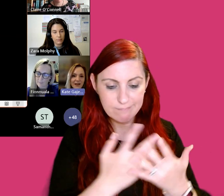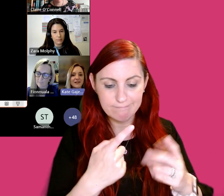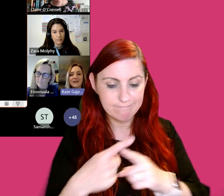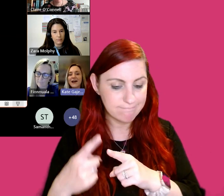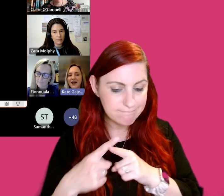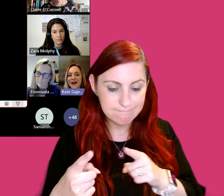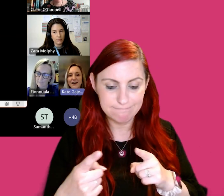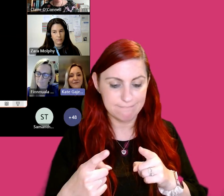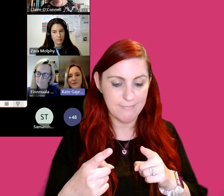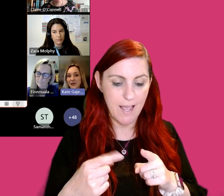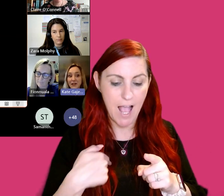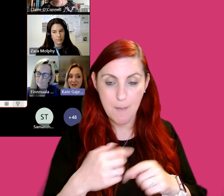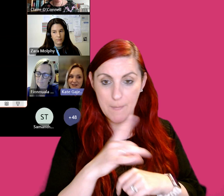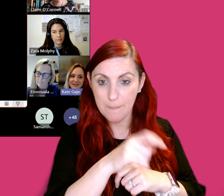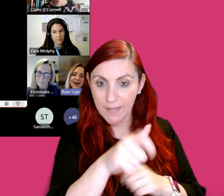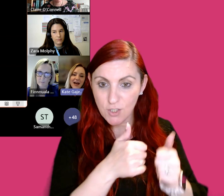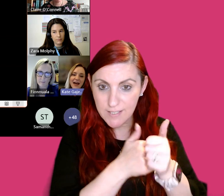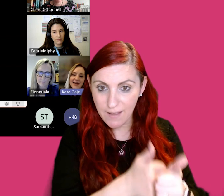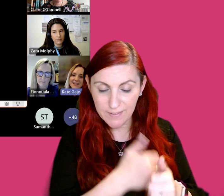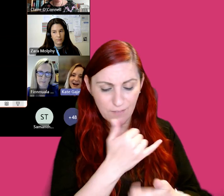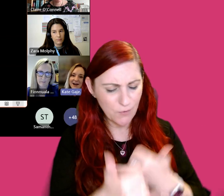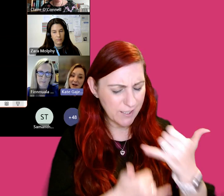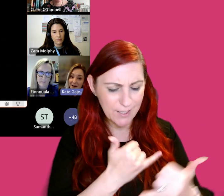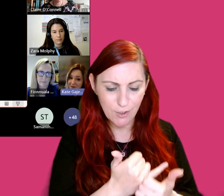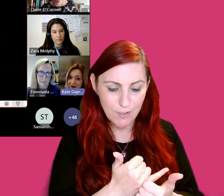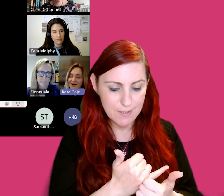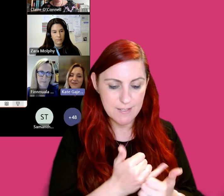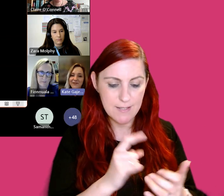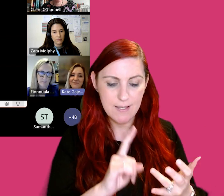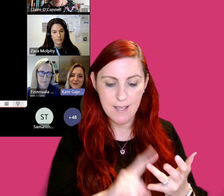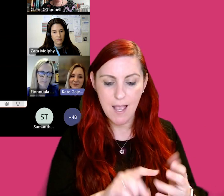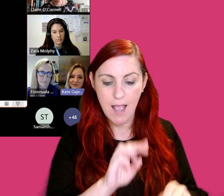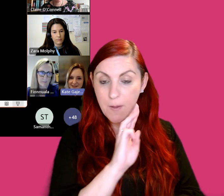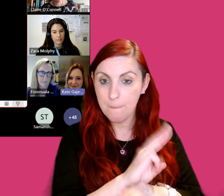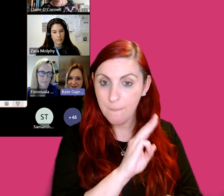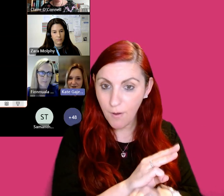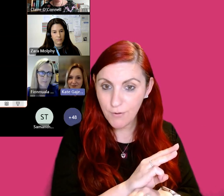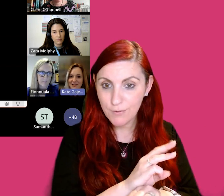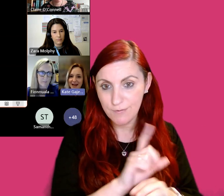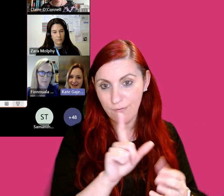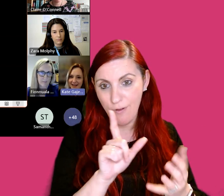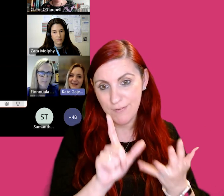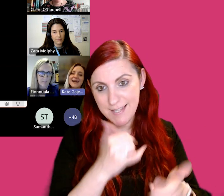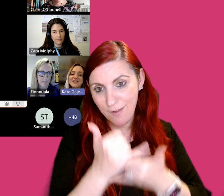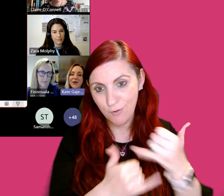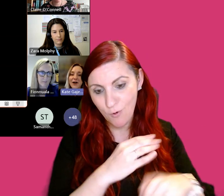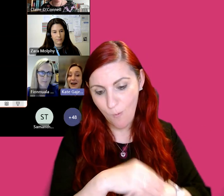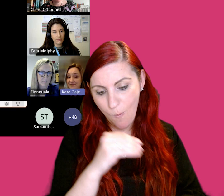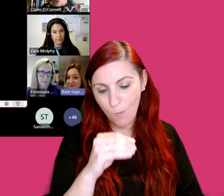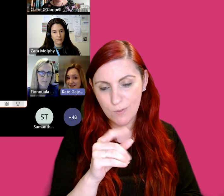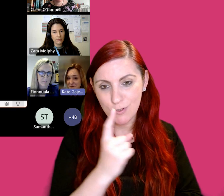advocate uh for years and I'm a lucky mom of a beautiful seven-year-old Hannah so I have this